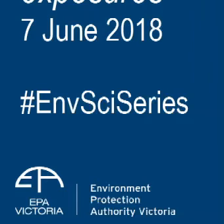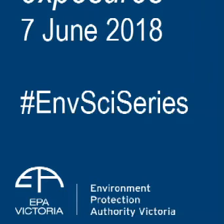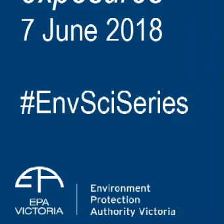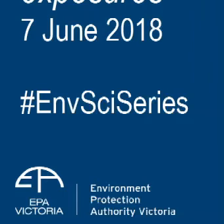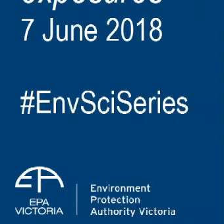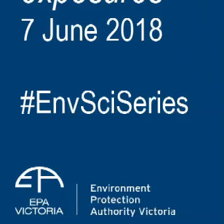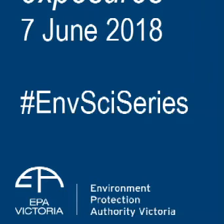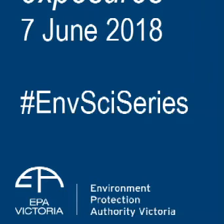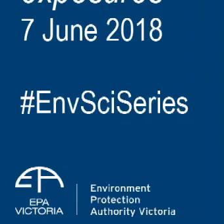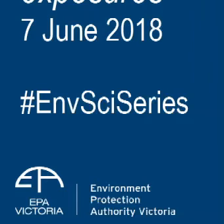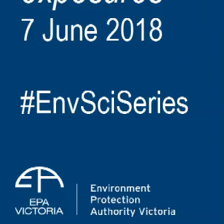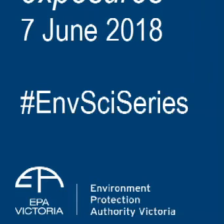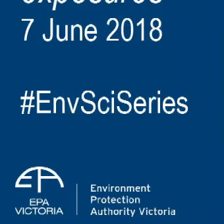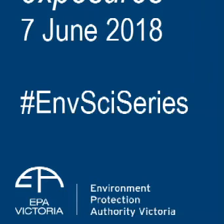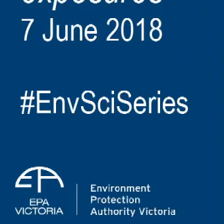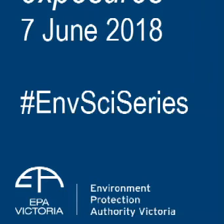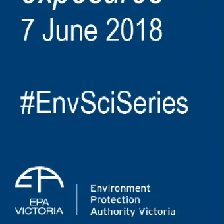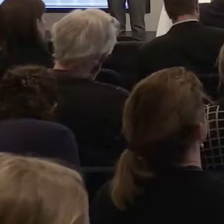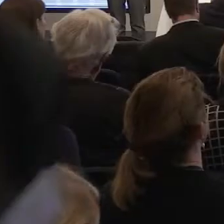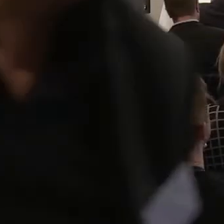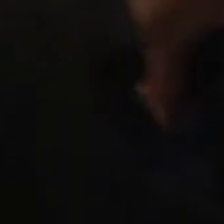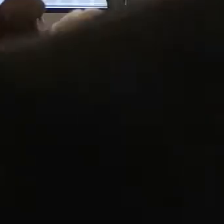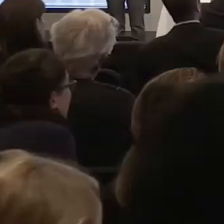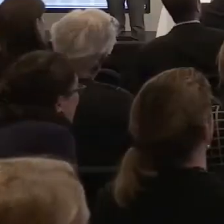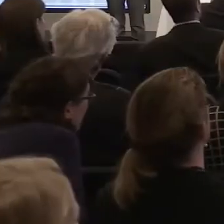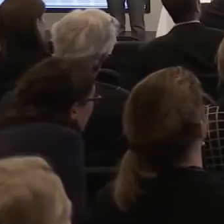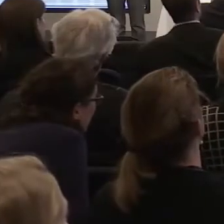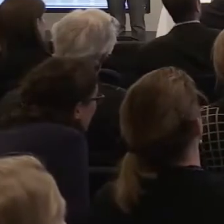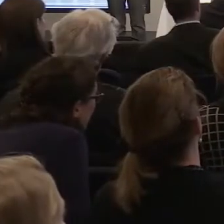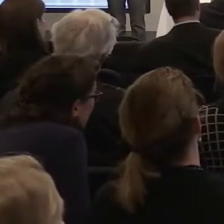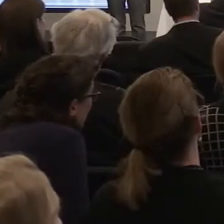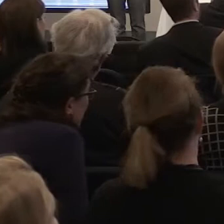This is our second this year. I m Andrea Hinwood, I m the Chief Environmental Scientist of EPA